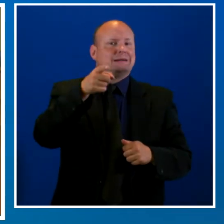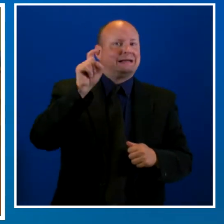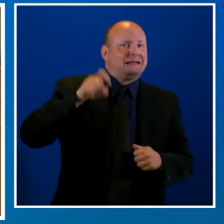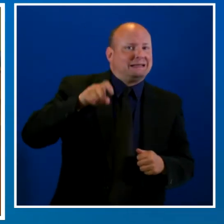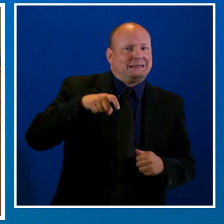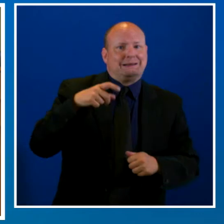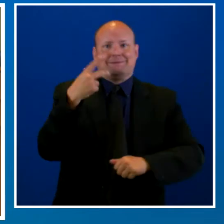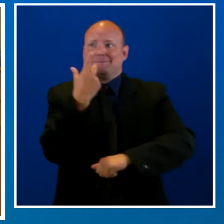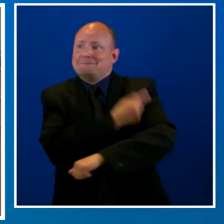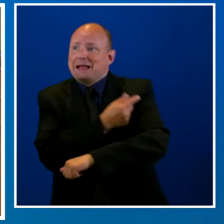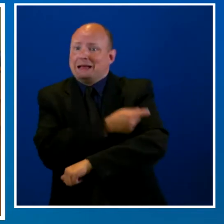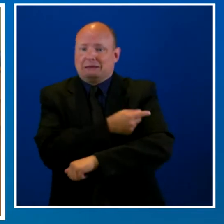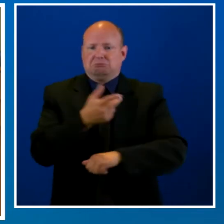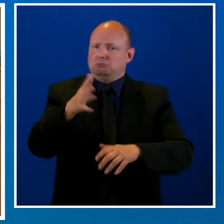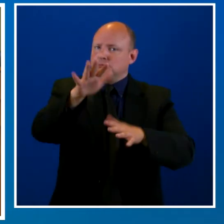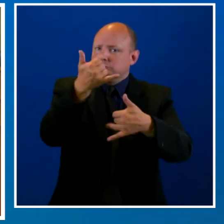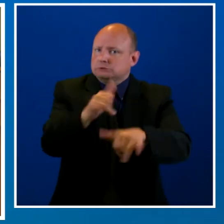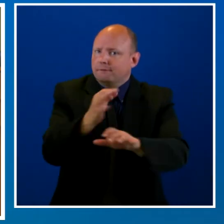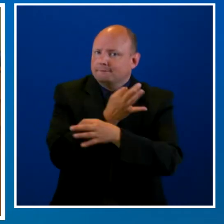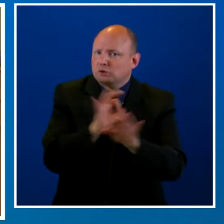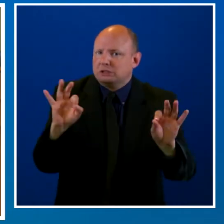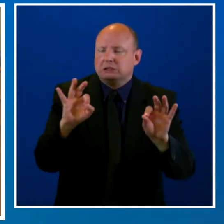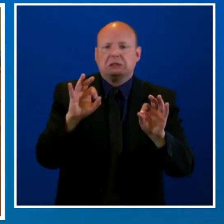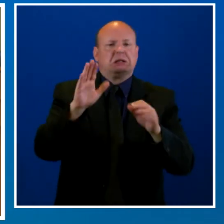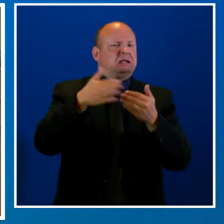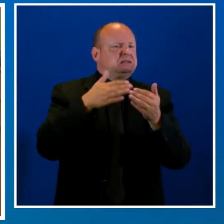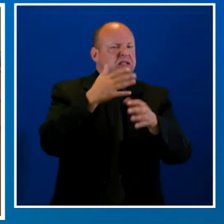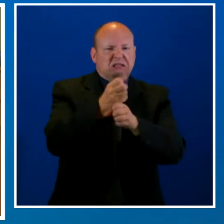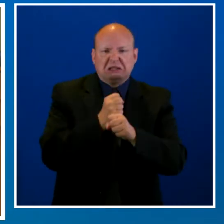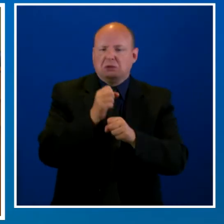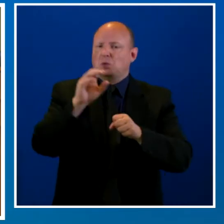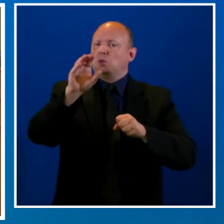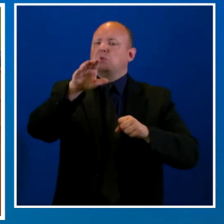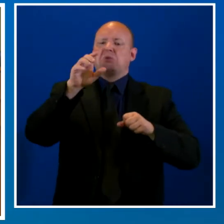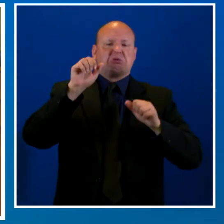widely available at pharmacies, medical offices and pop up